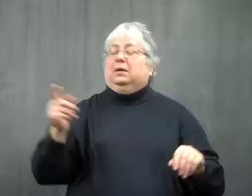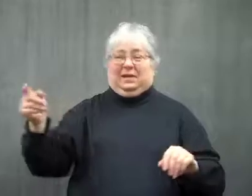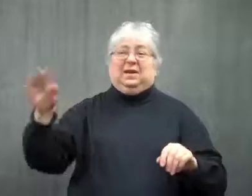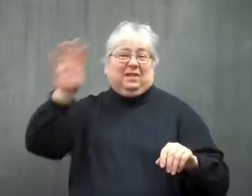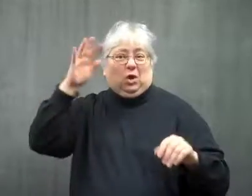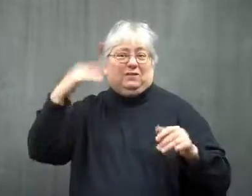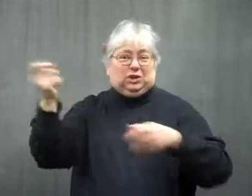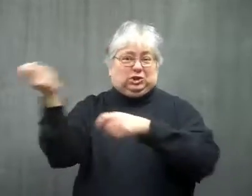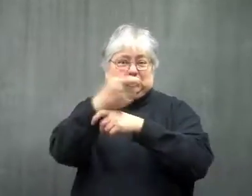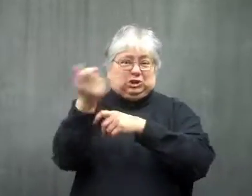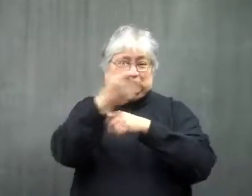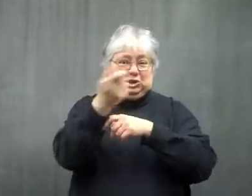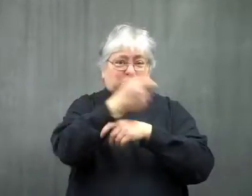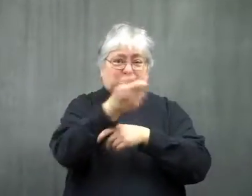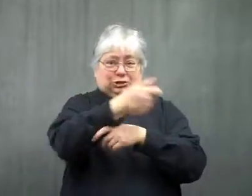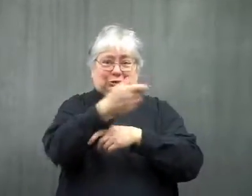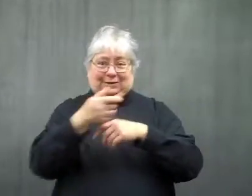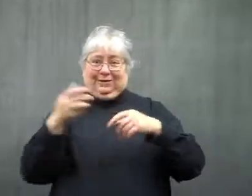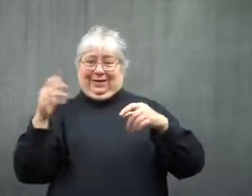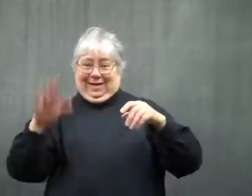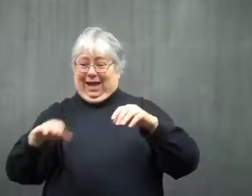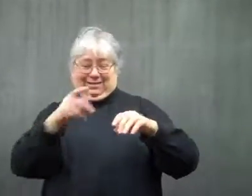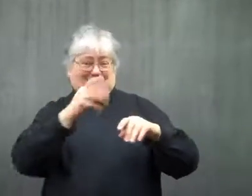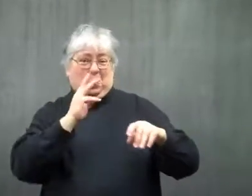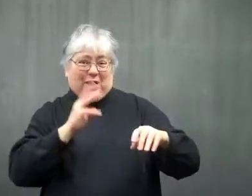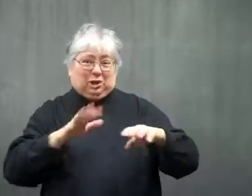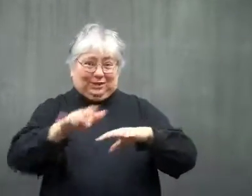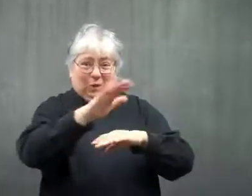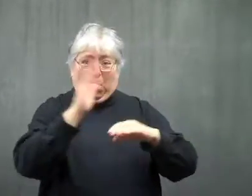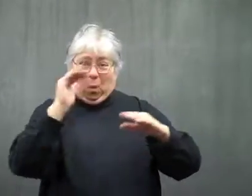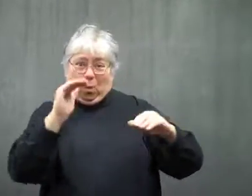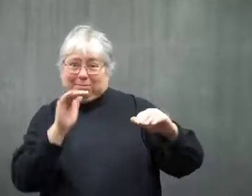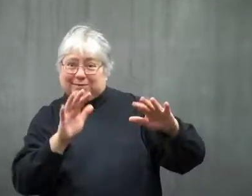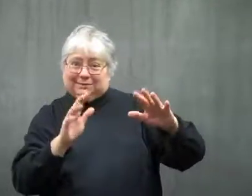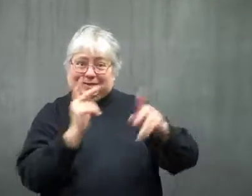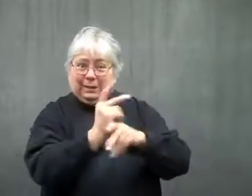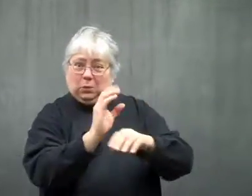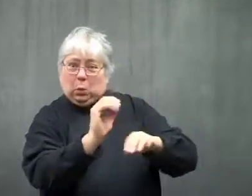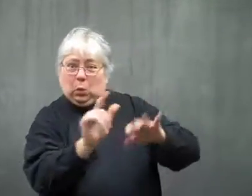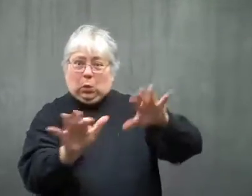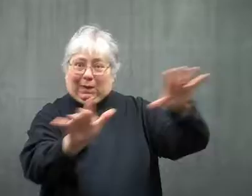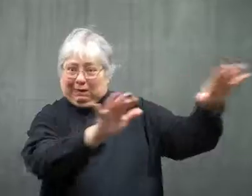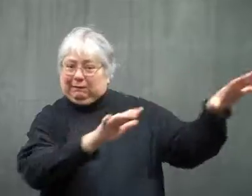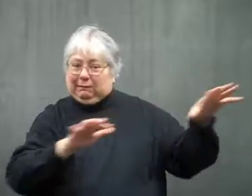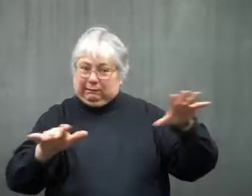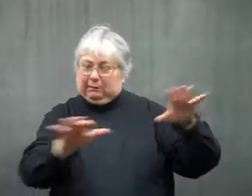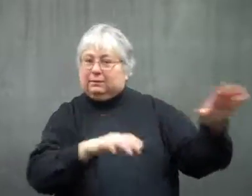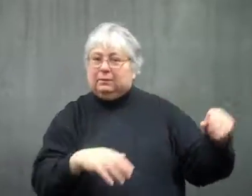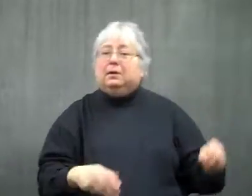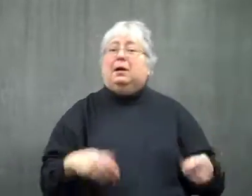The firemen had already sprayed a lot of water on it in hopes of keeping it cooled down.